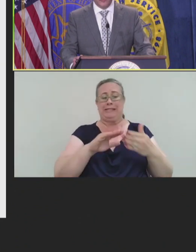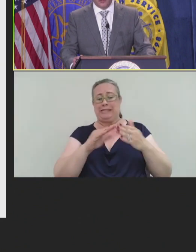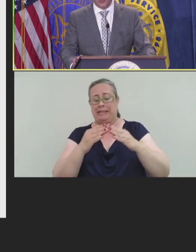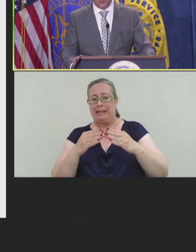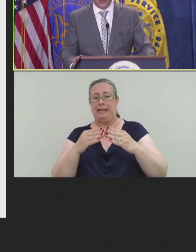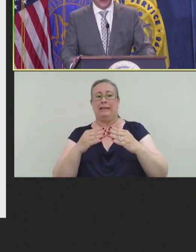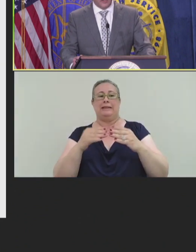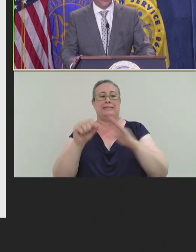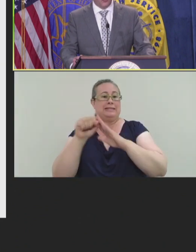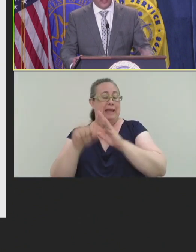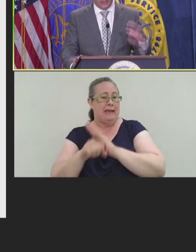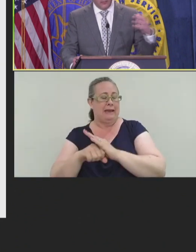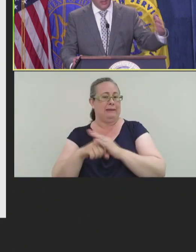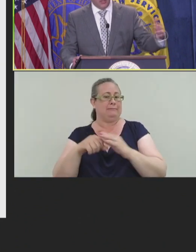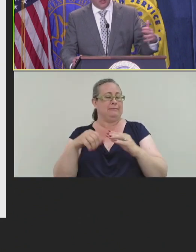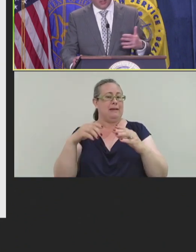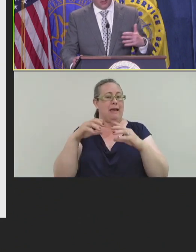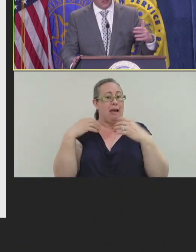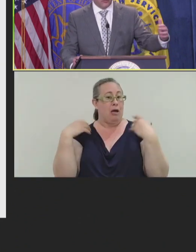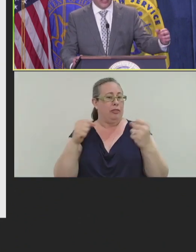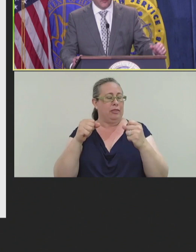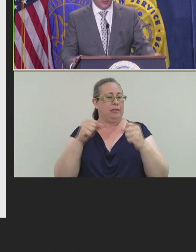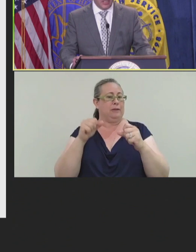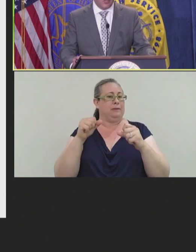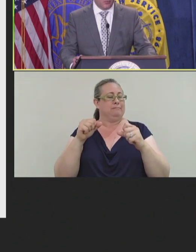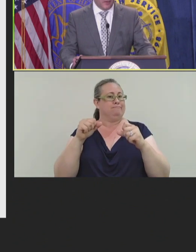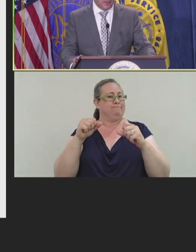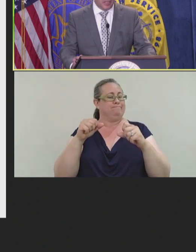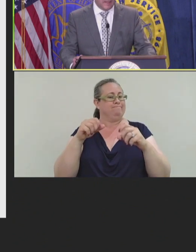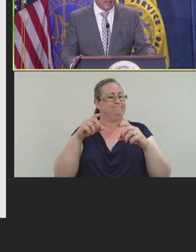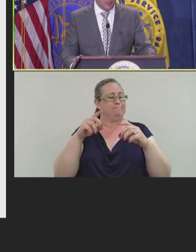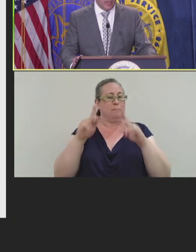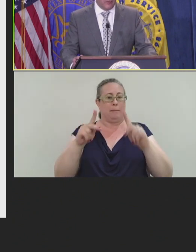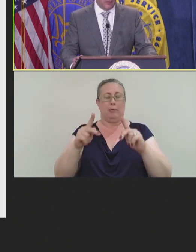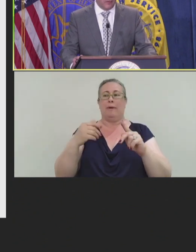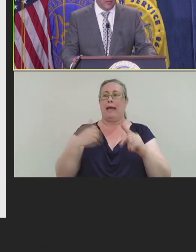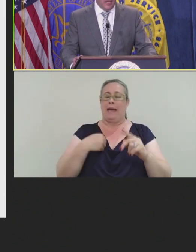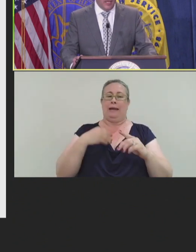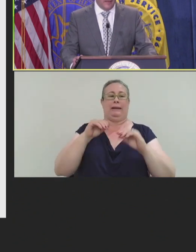important in the effort. We had a clear line of communication with them on a daily basis. And that